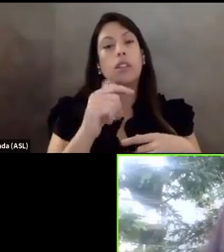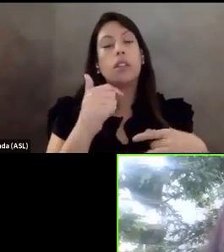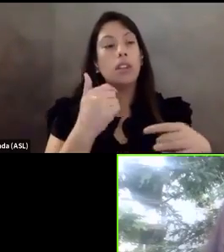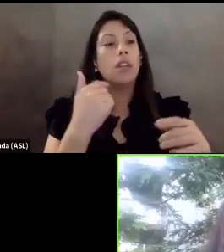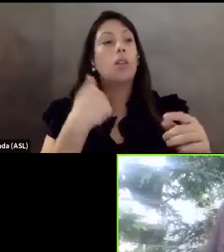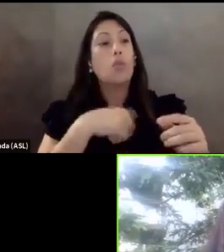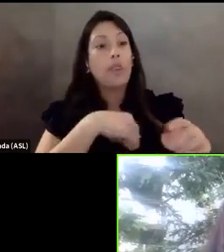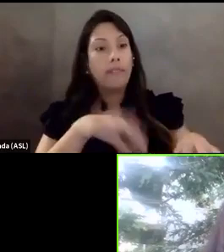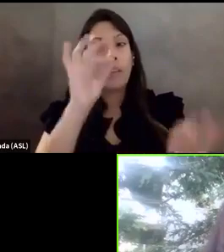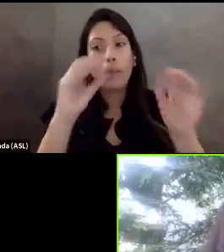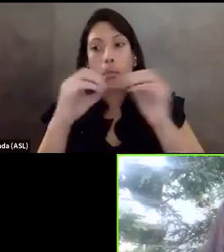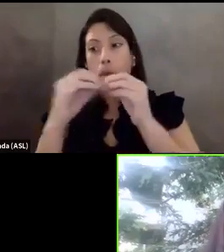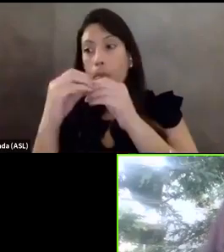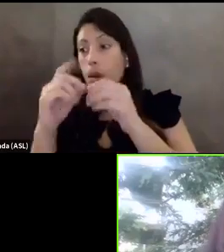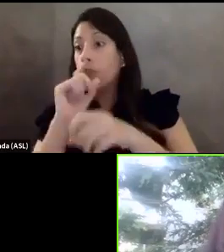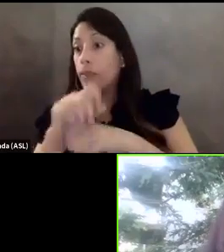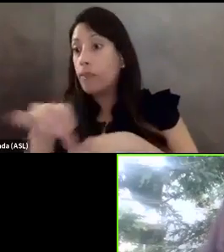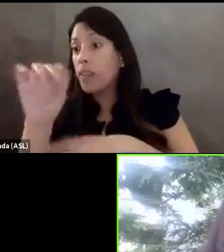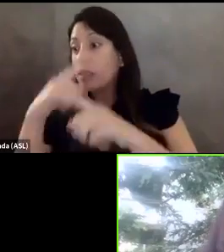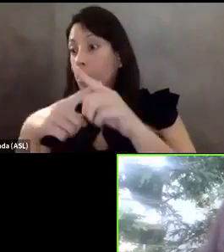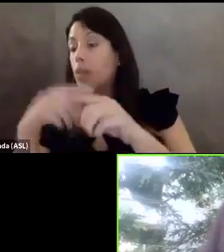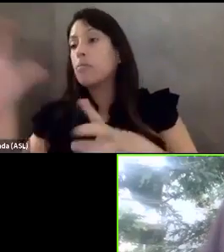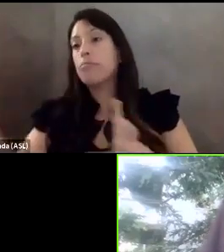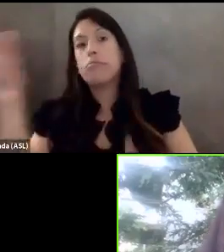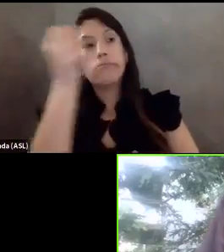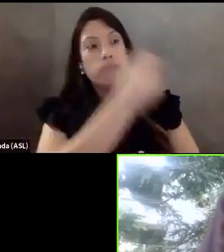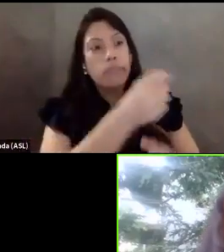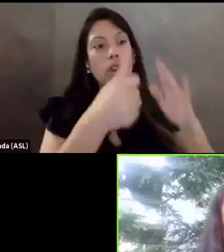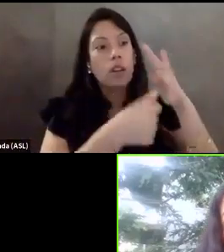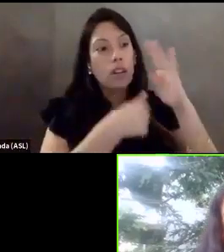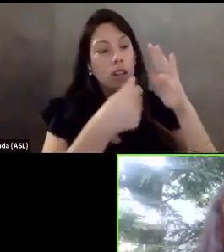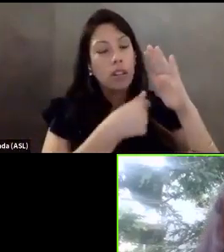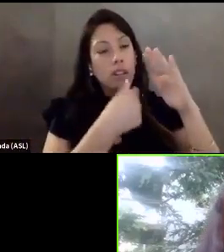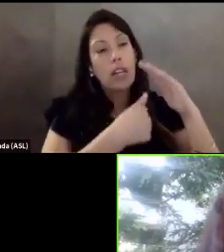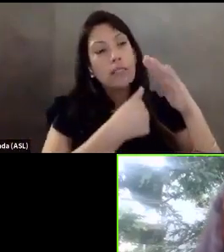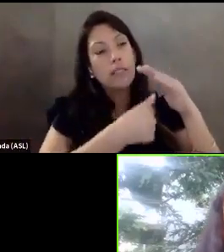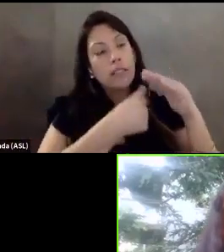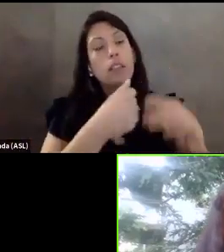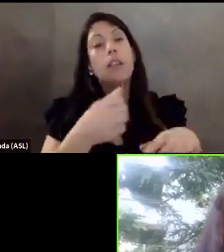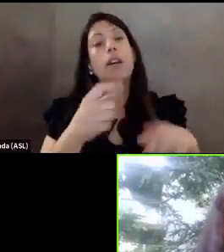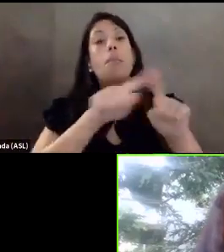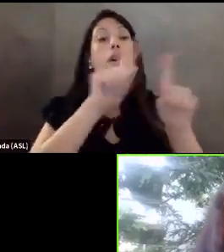But we are then also having a higher case number rate because